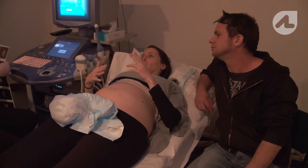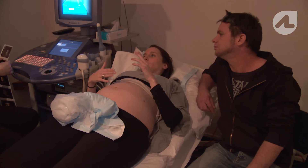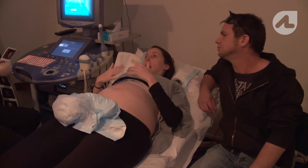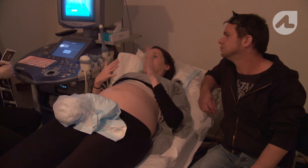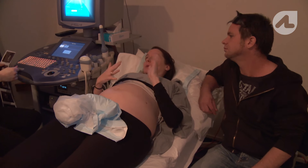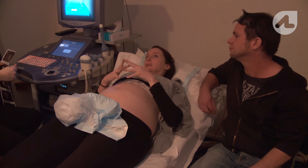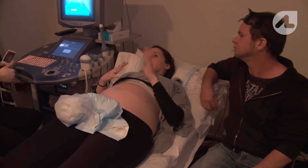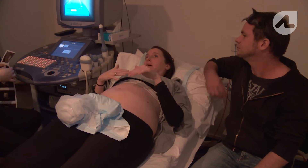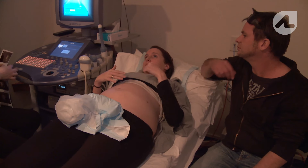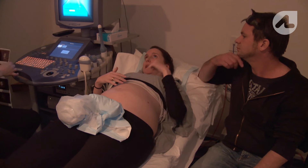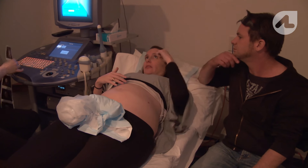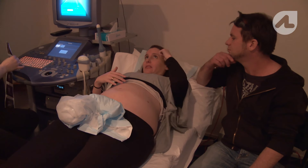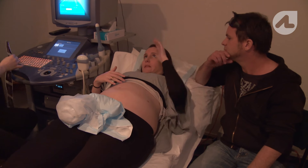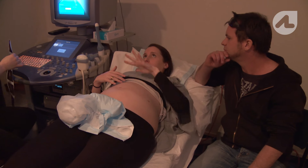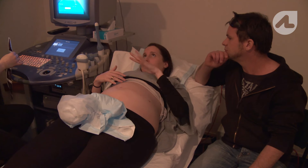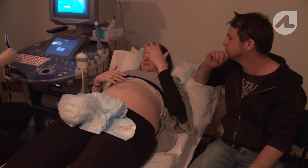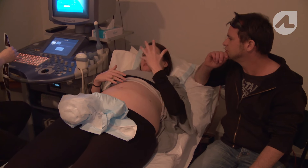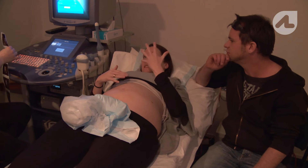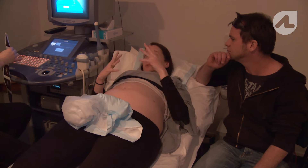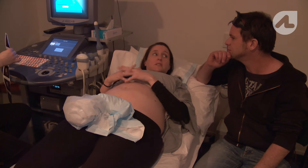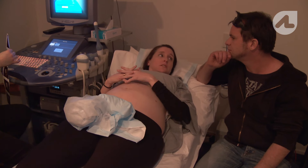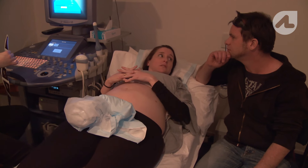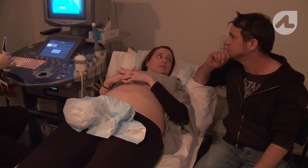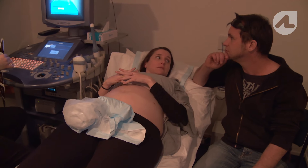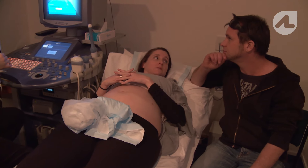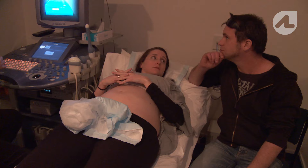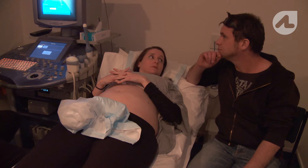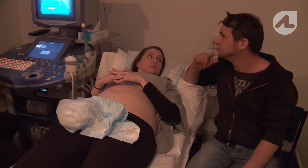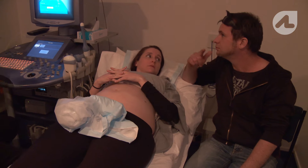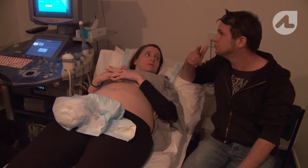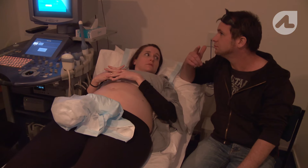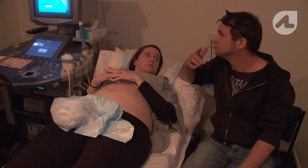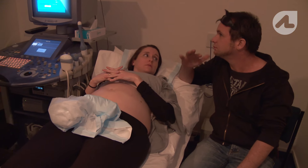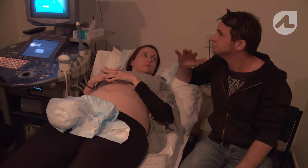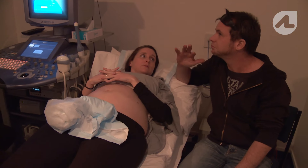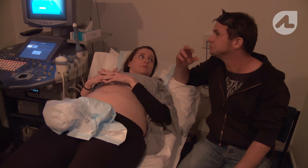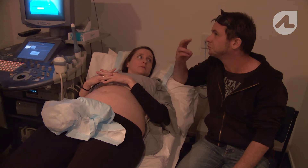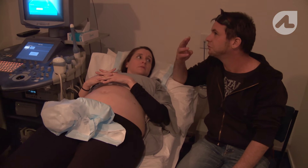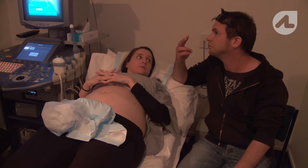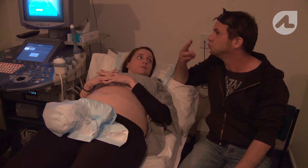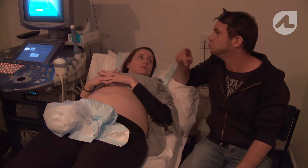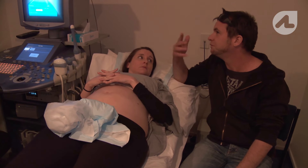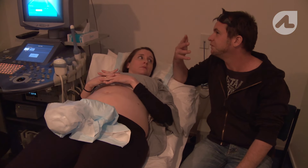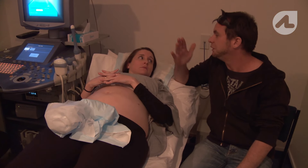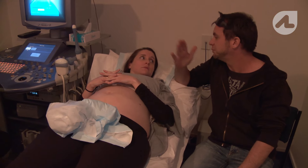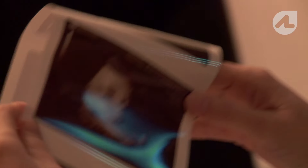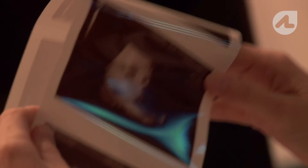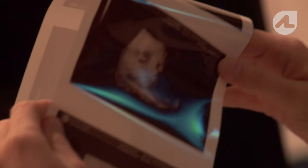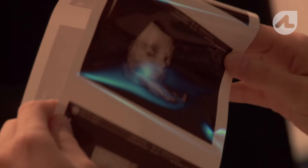So, how many weeks left - I think roughly 15 weeks, Jarrod? Yeah roughly 13-15 weeks I'd say.